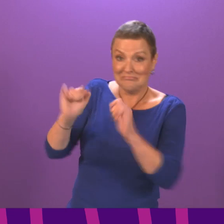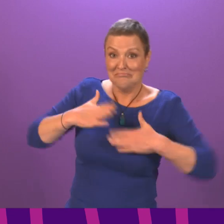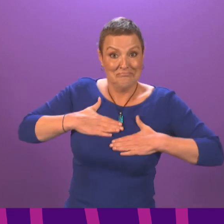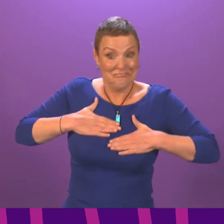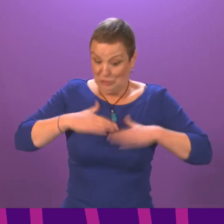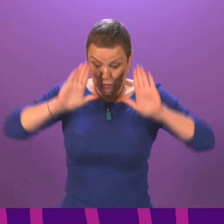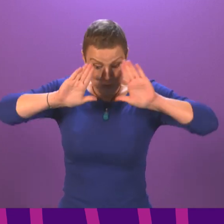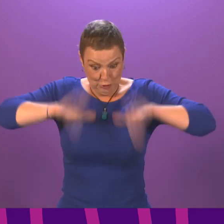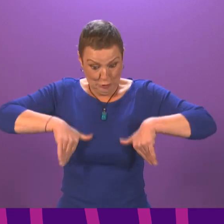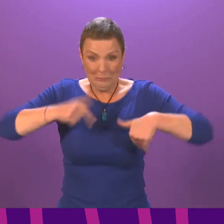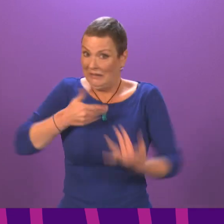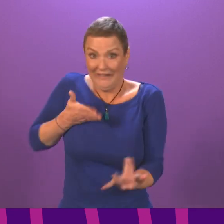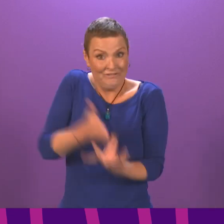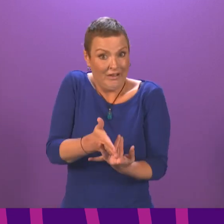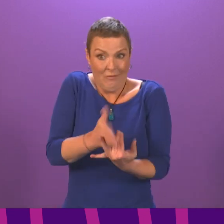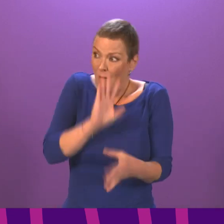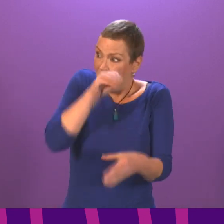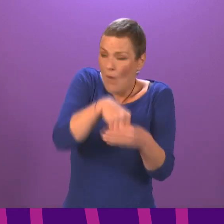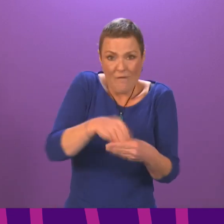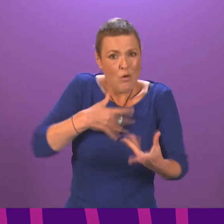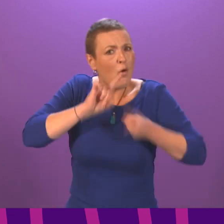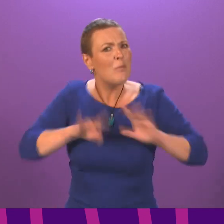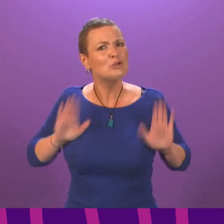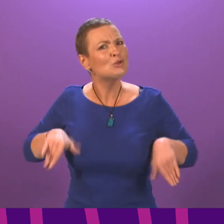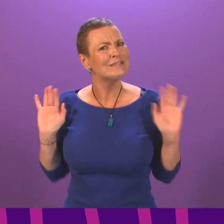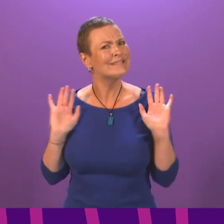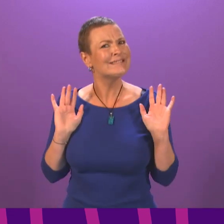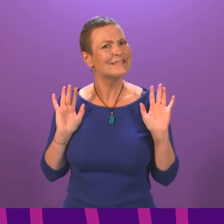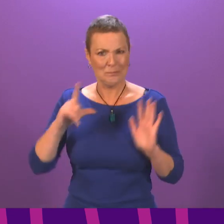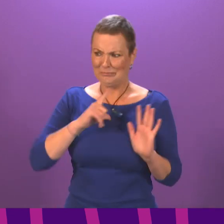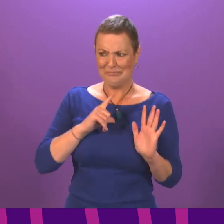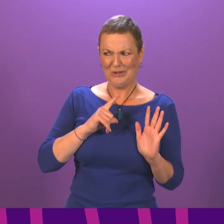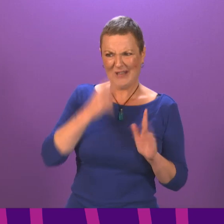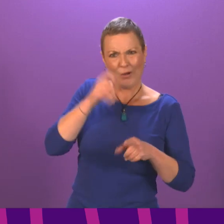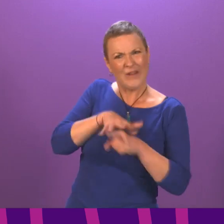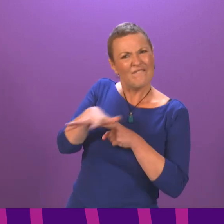be completely wrong for me to seek to comment on that in any way that tried to influence